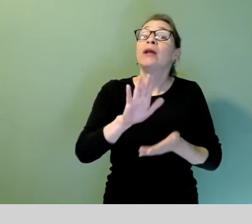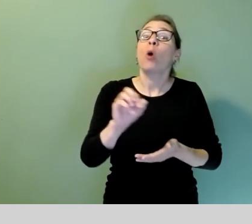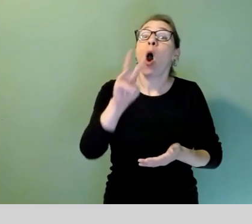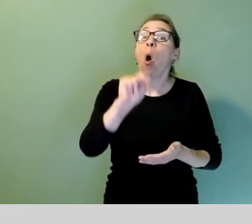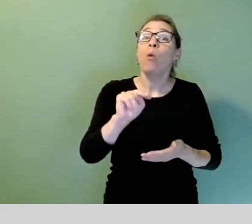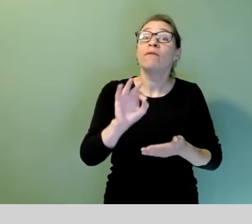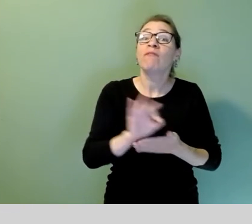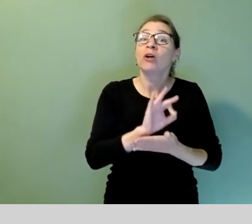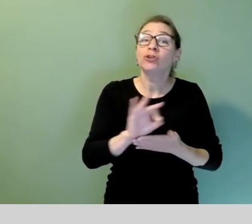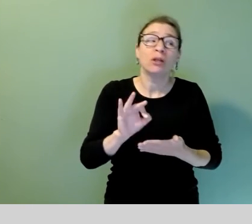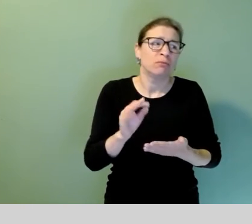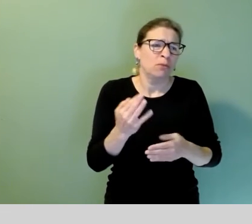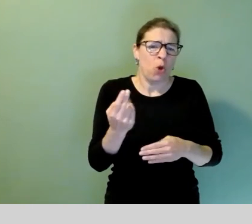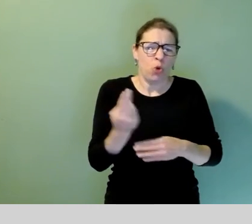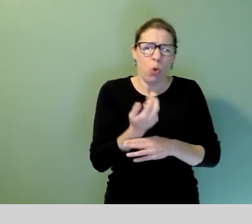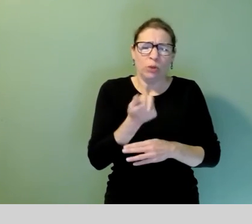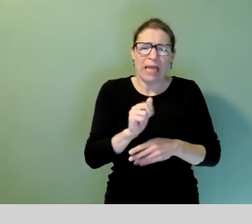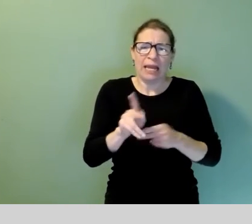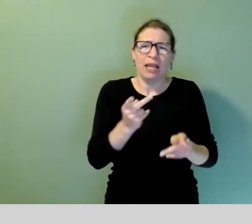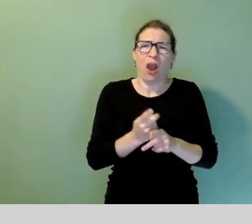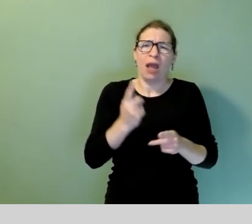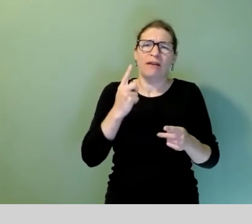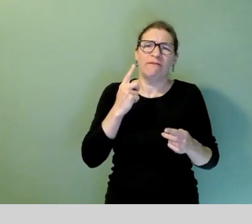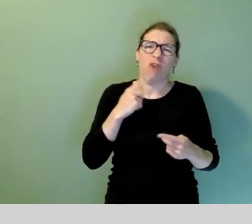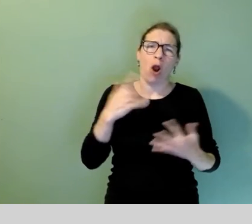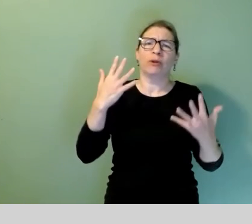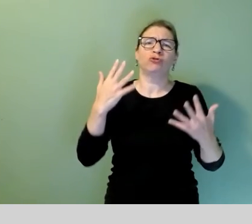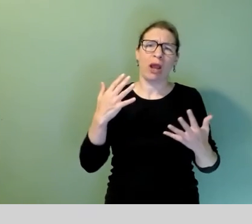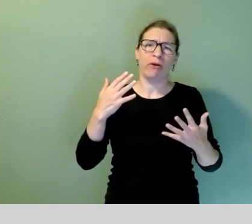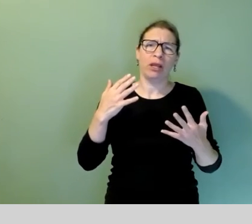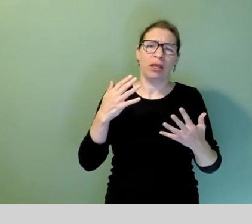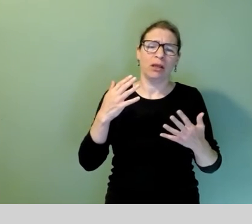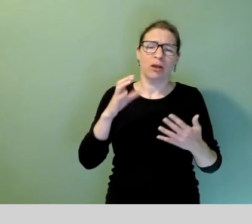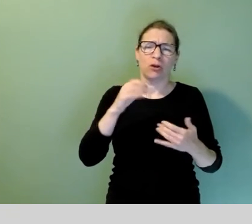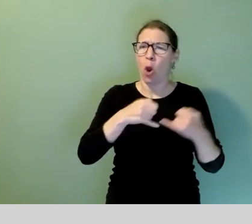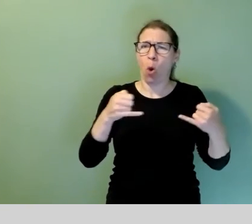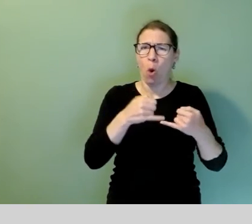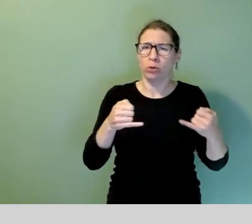can use any kind of arbitrary code to generate its figure.